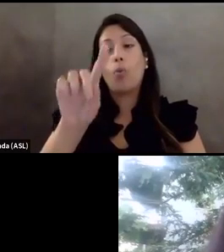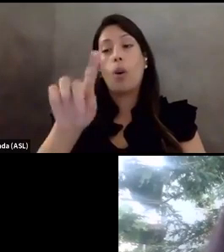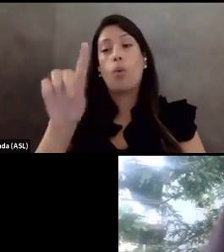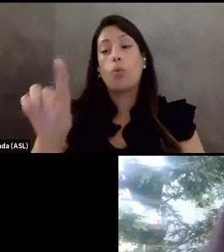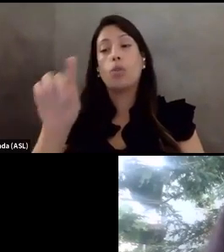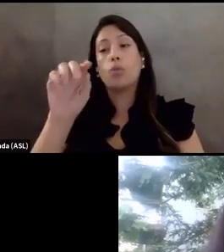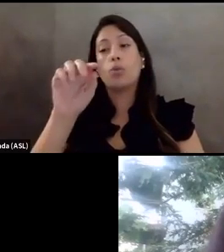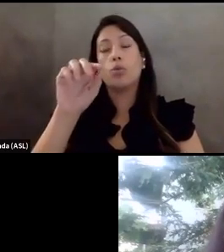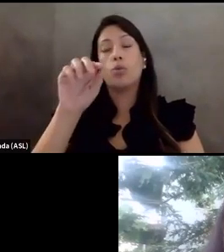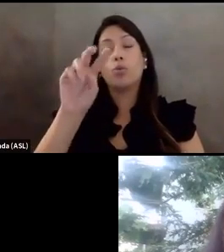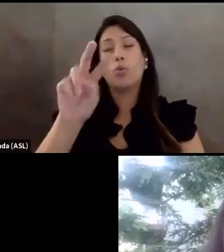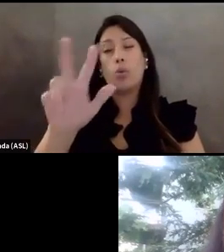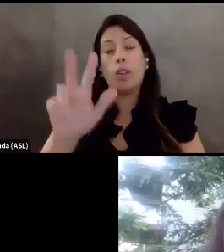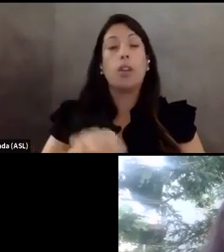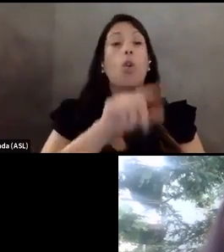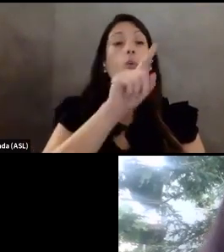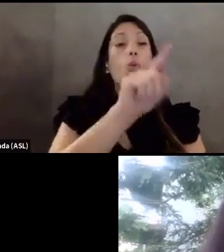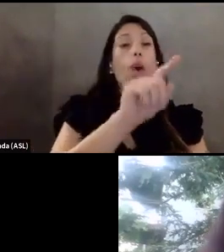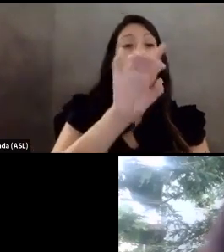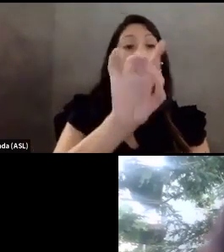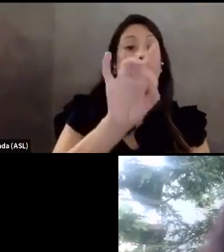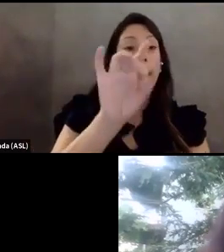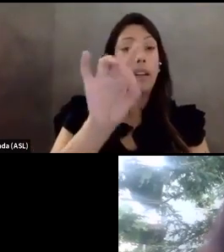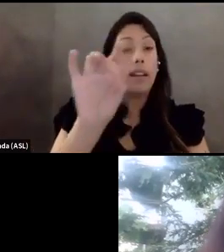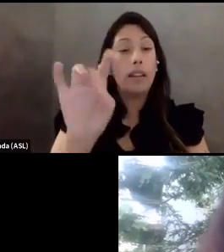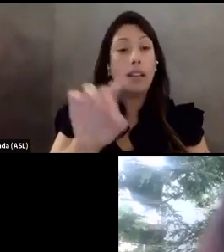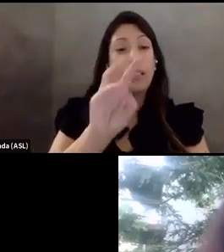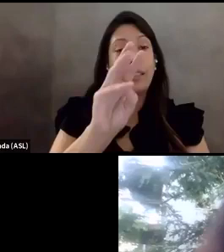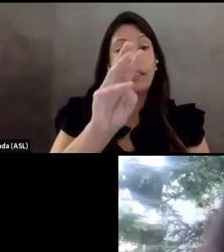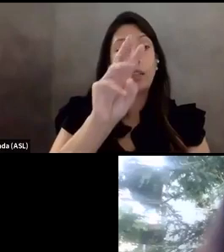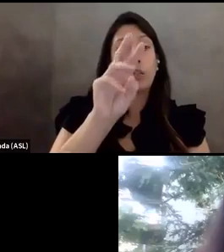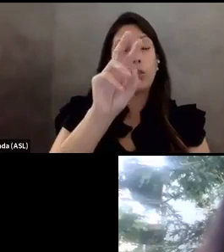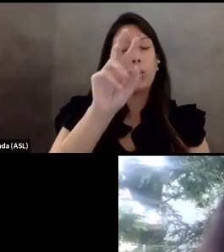It's one eight eight eight six three four one one, two, three.